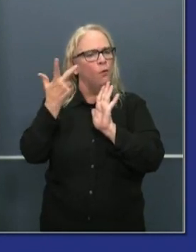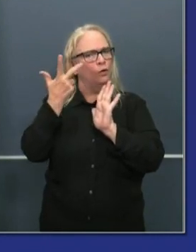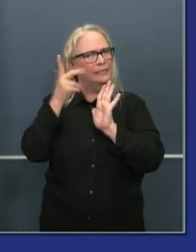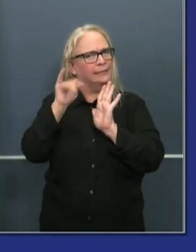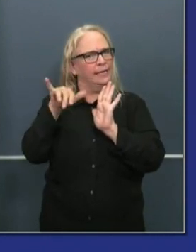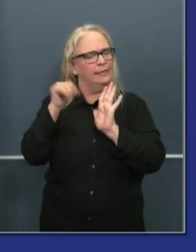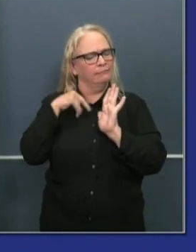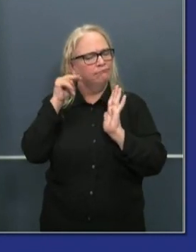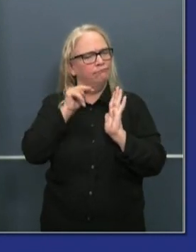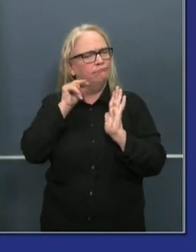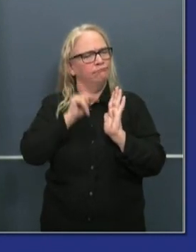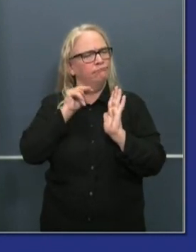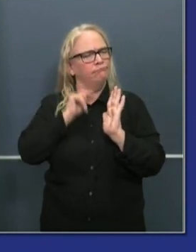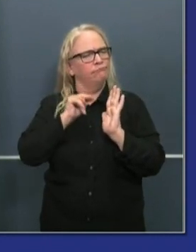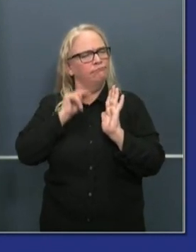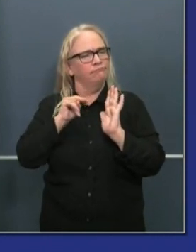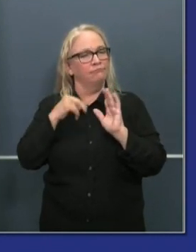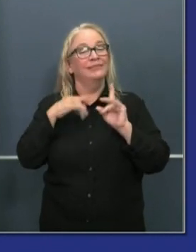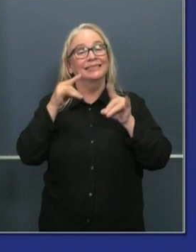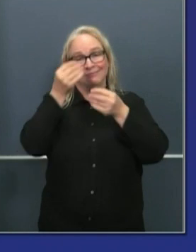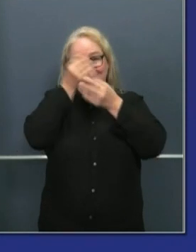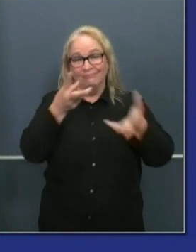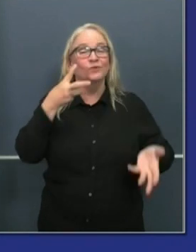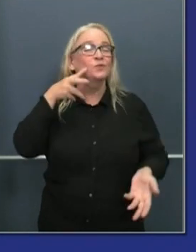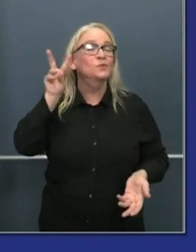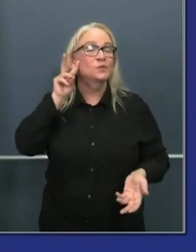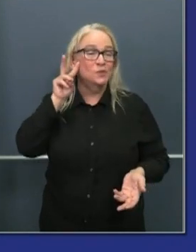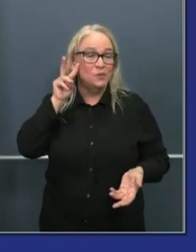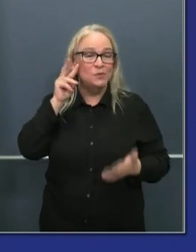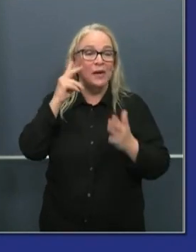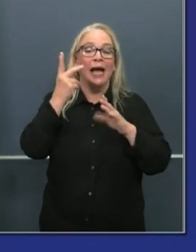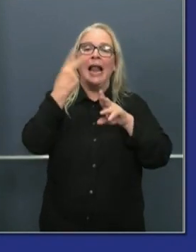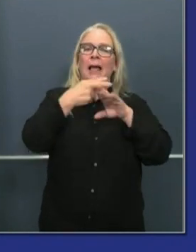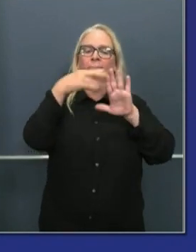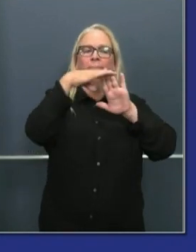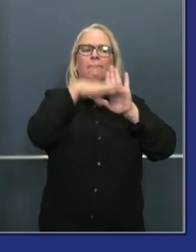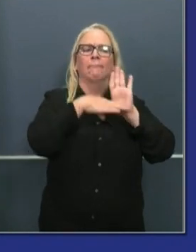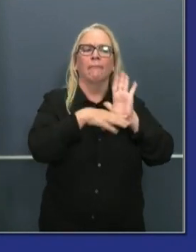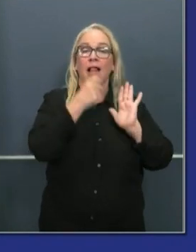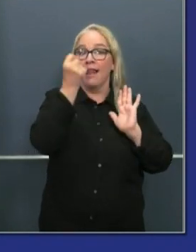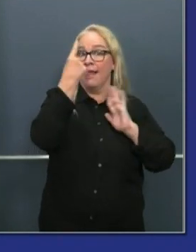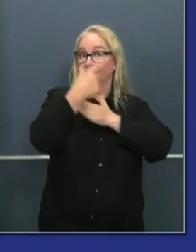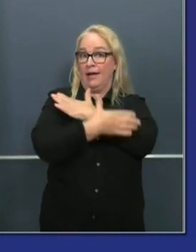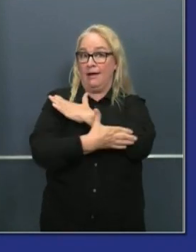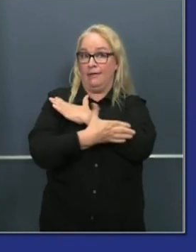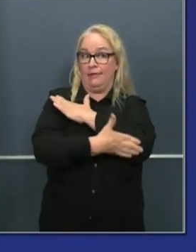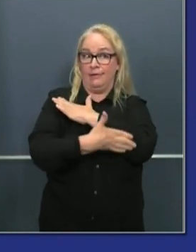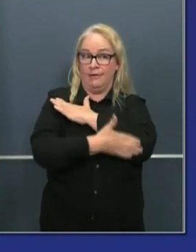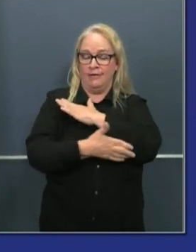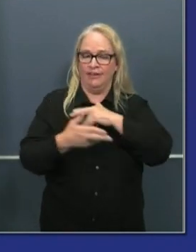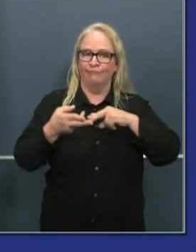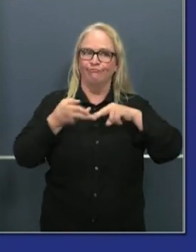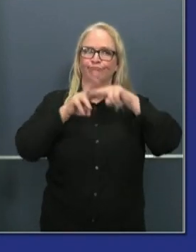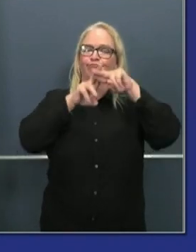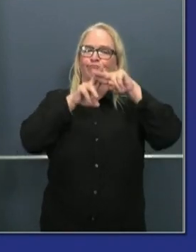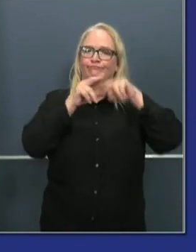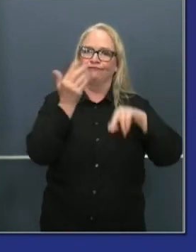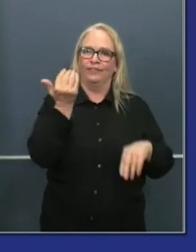ARE NOW REQUIRING CLOSE INDOOR OPERATIONS DUE TO THE SPREAD OF THE VIRUS. THIS APPLIES TO ALL COUNTIES THAT HAVE BEEN ON WHAT WE REFER TO AS THE COUNTY MONITORING LIST FOR AT LEAST THREE